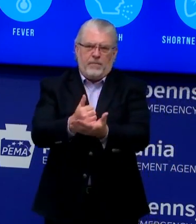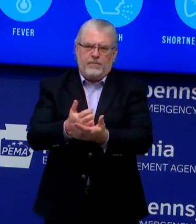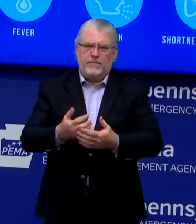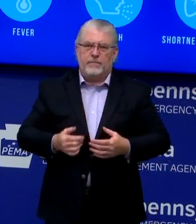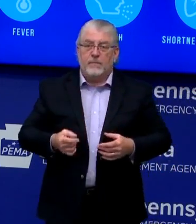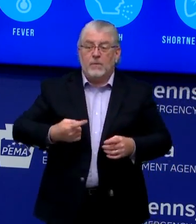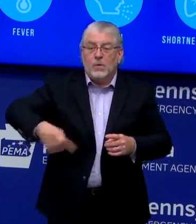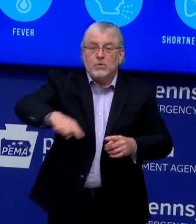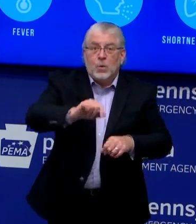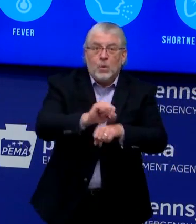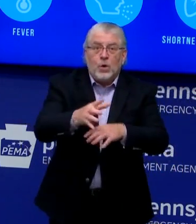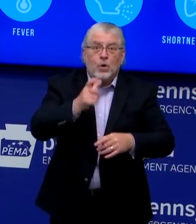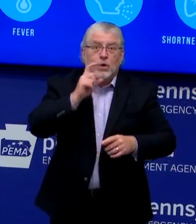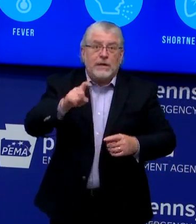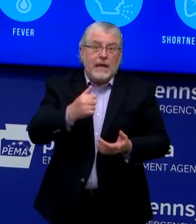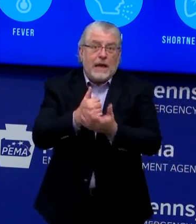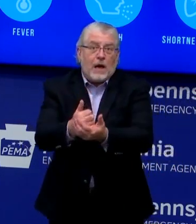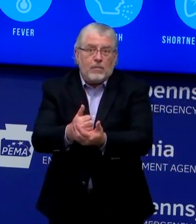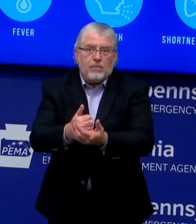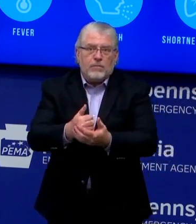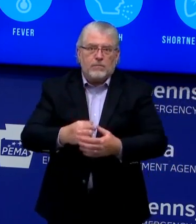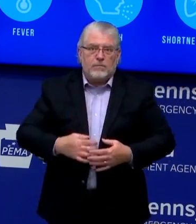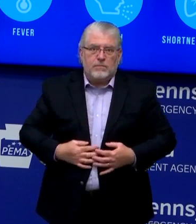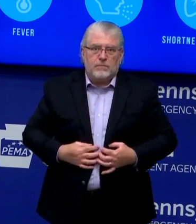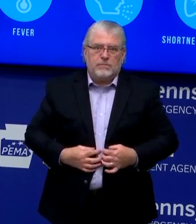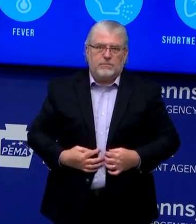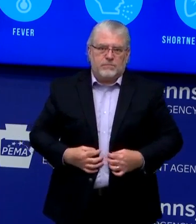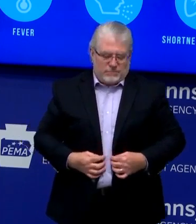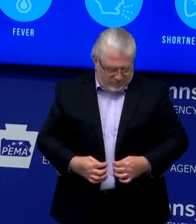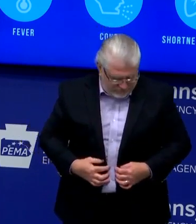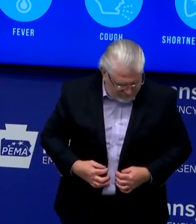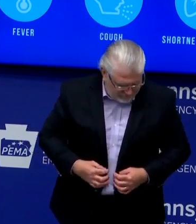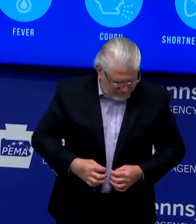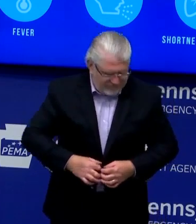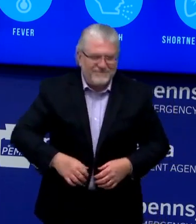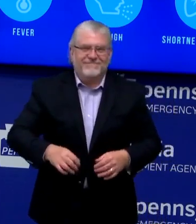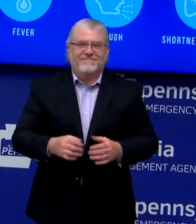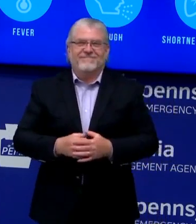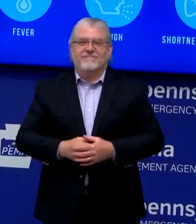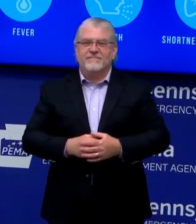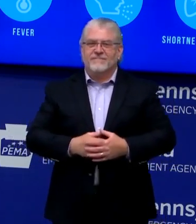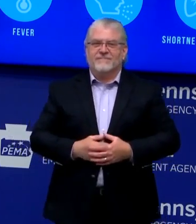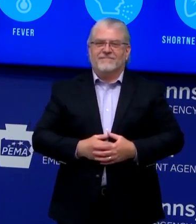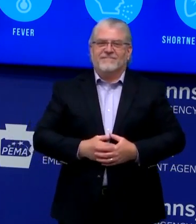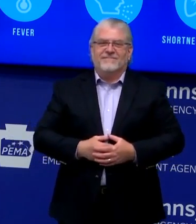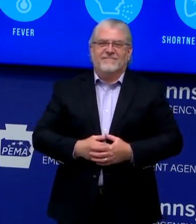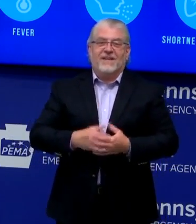WHEN NECESSARY WE HAVE FACILITATED DIRECT STAFFING OF THE FACILITIES THAT ARE IN CRISIS.